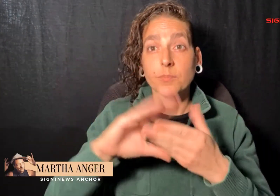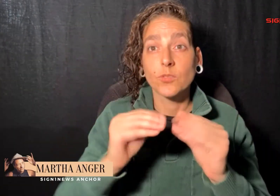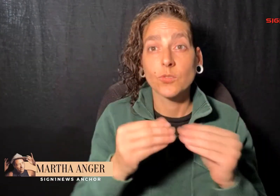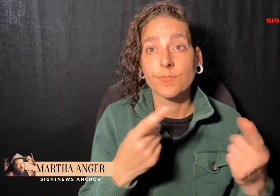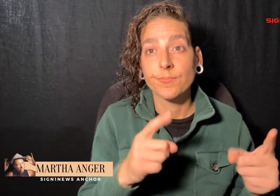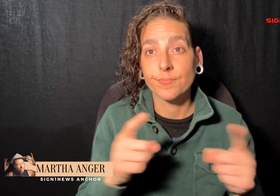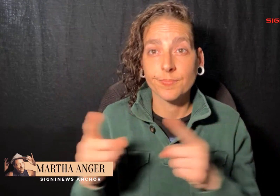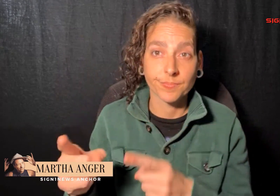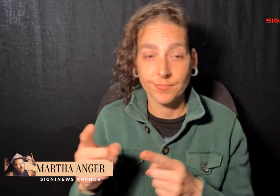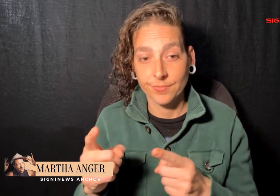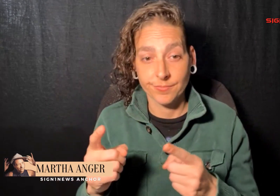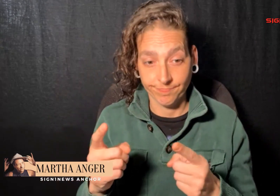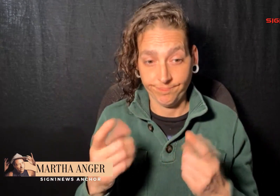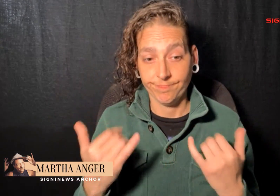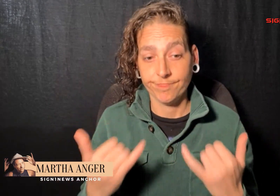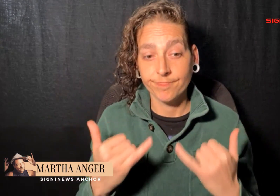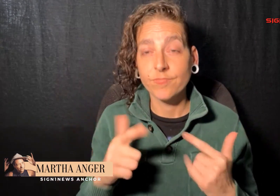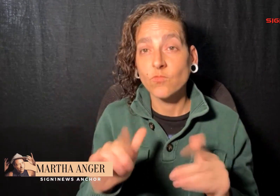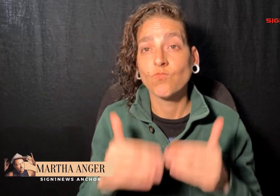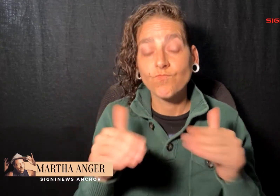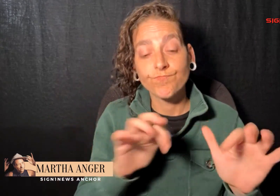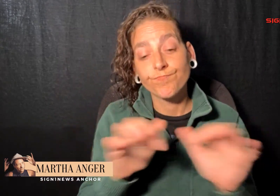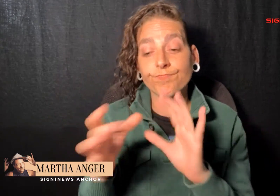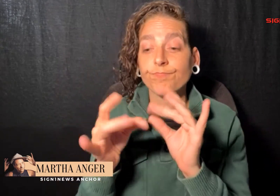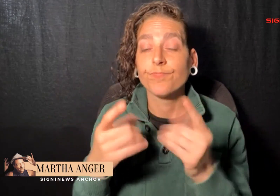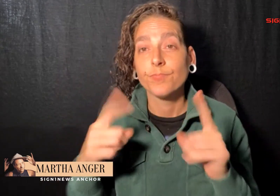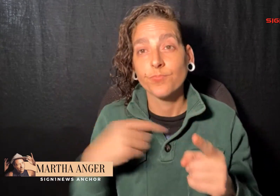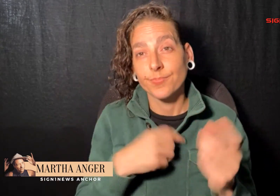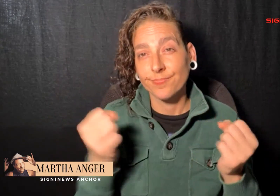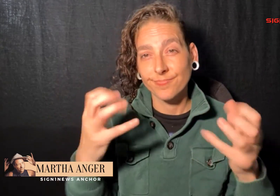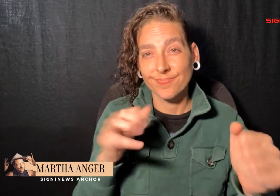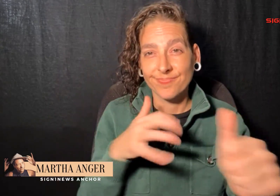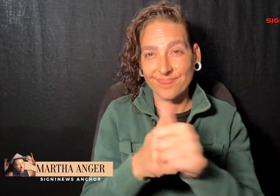stories making headlines today if you post an interesting comment about this update we